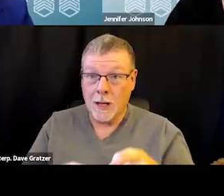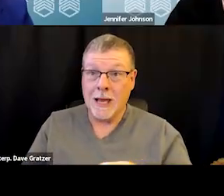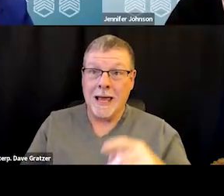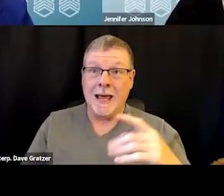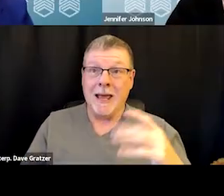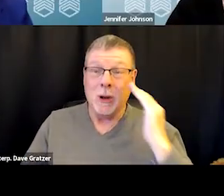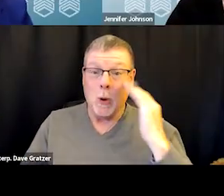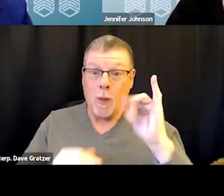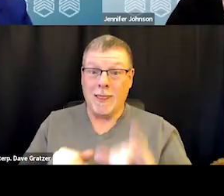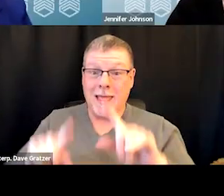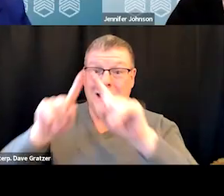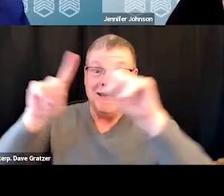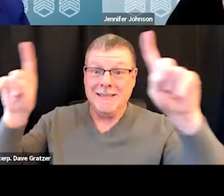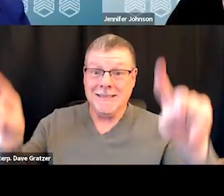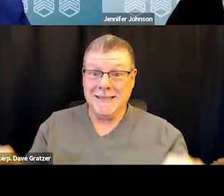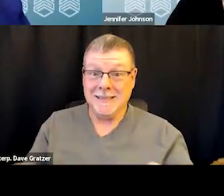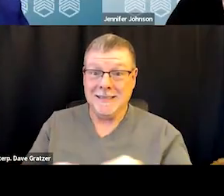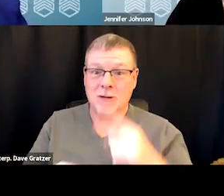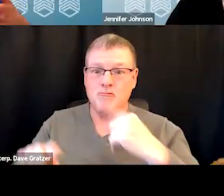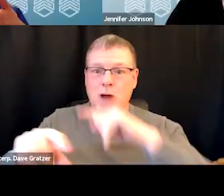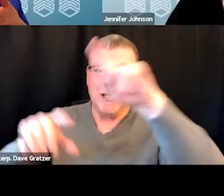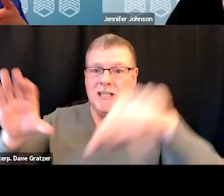Do you have that big sign there with the red circle with the no eating